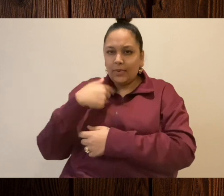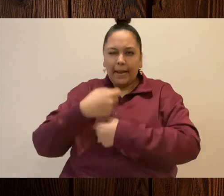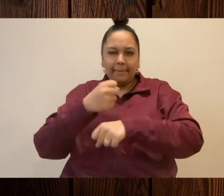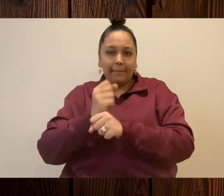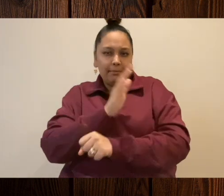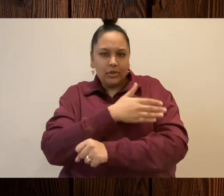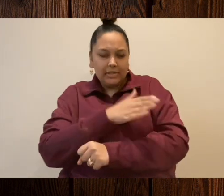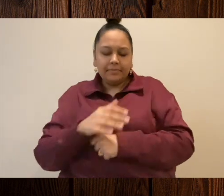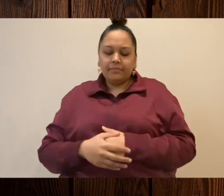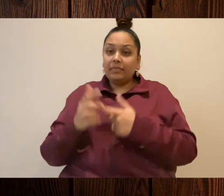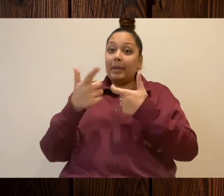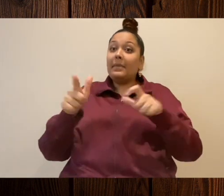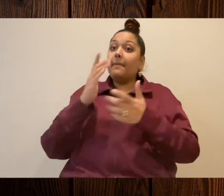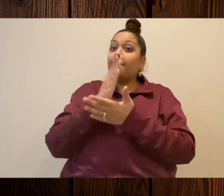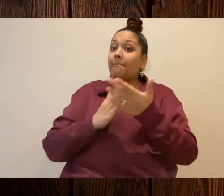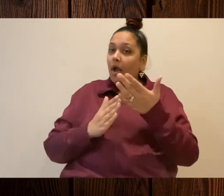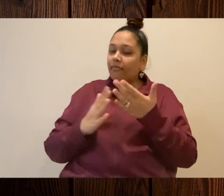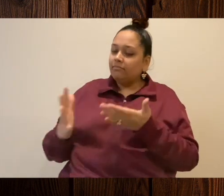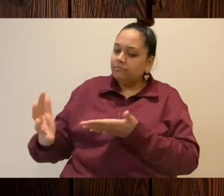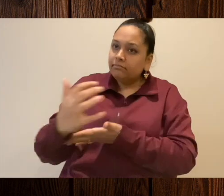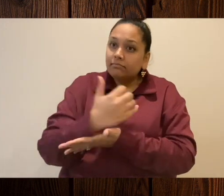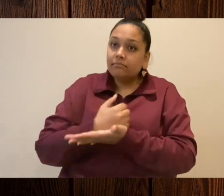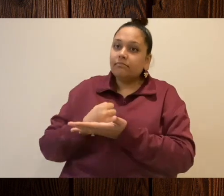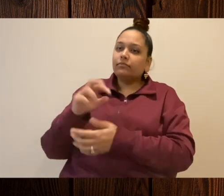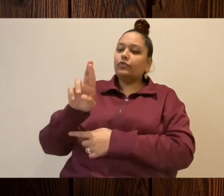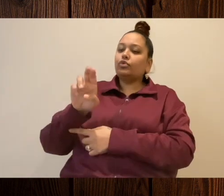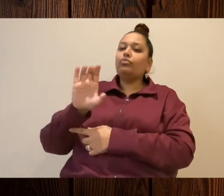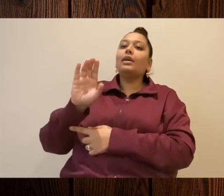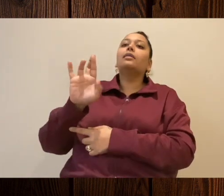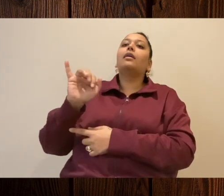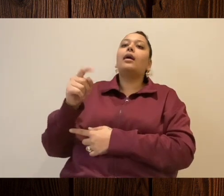could claim folk, one of the things that we have discussed is